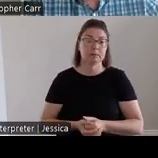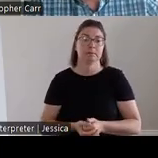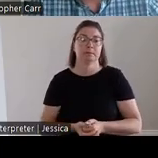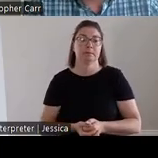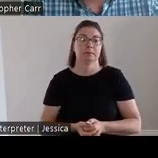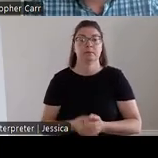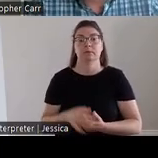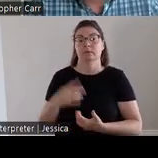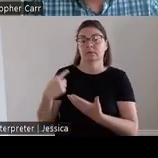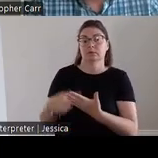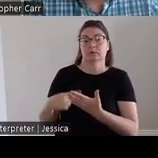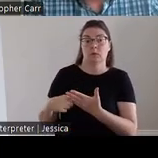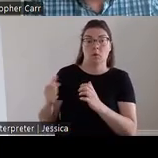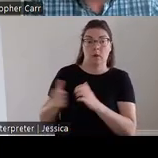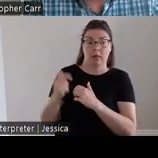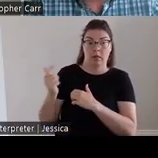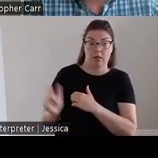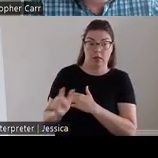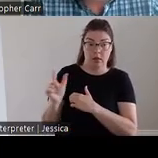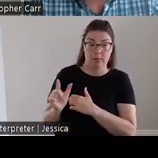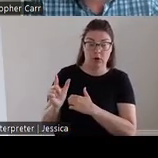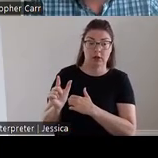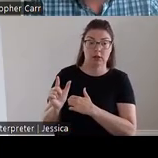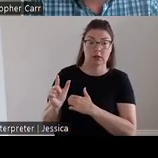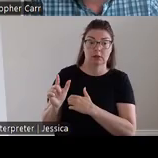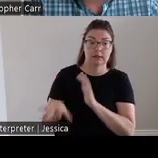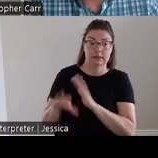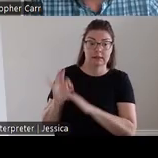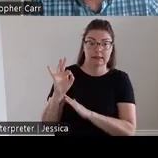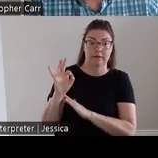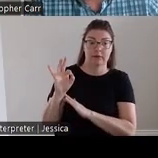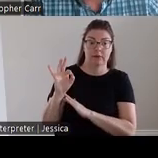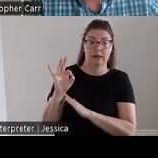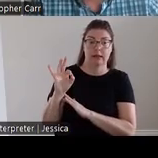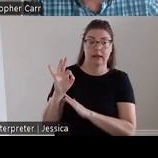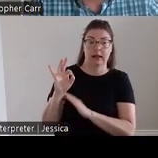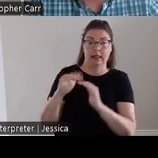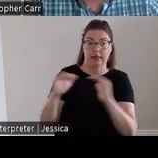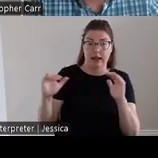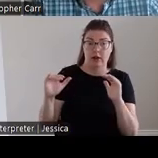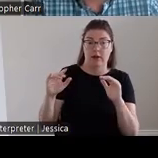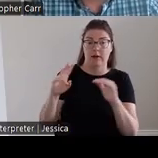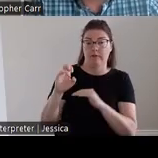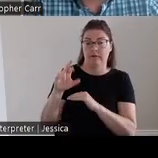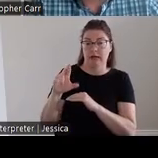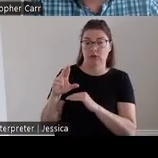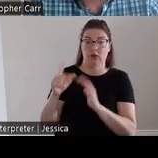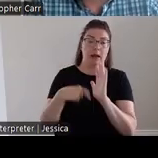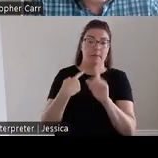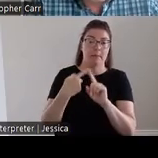Talk to your library, uh, to your discovery layer vendor about indexing and displaying accessibility metadata.